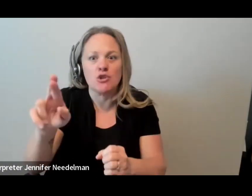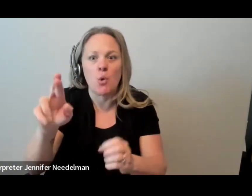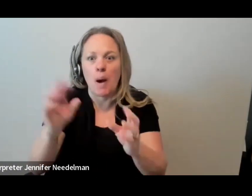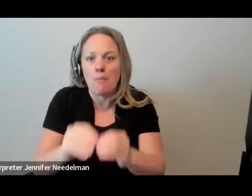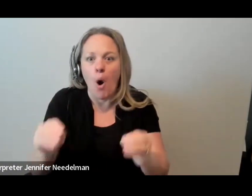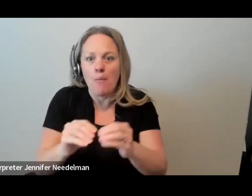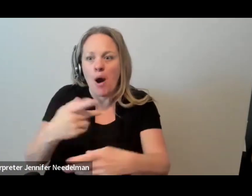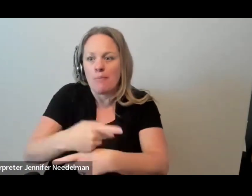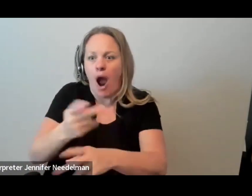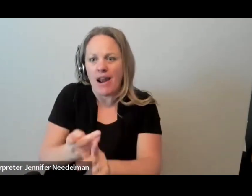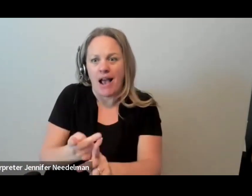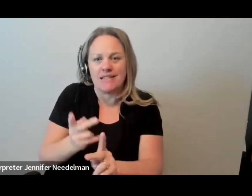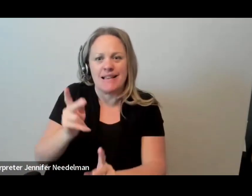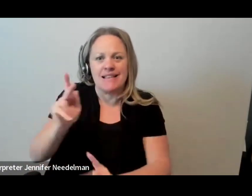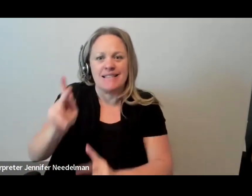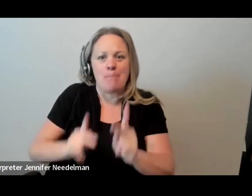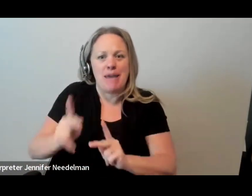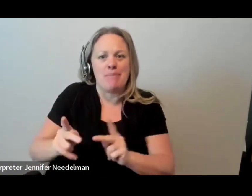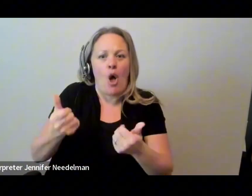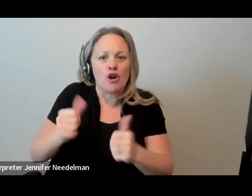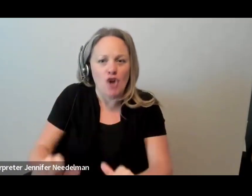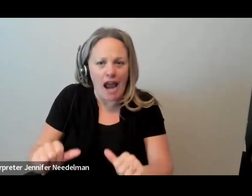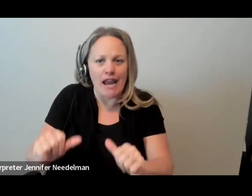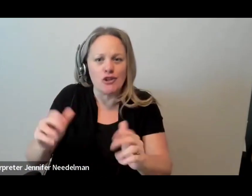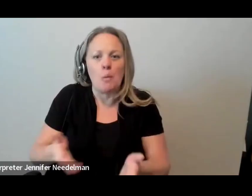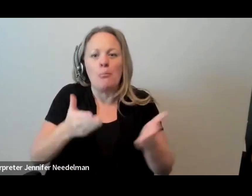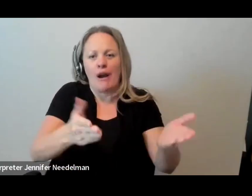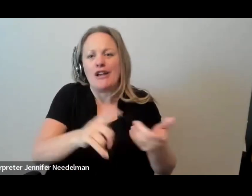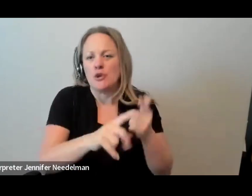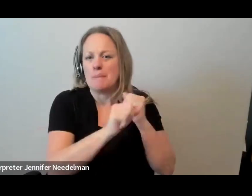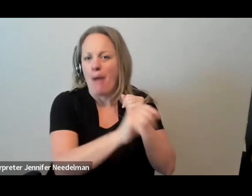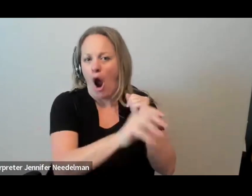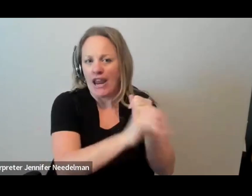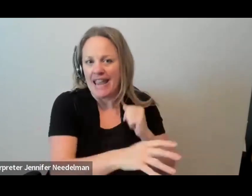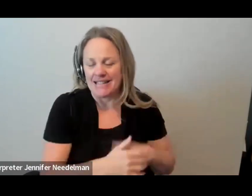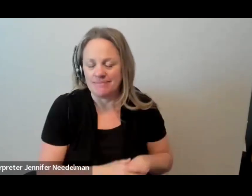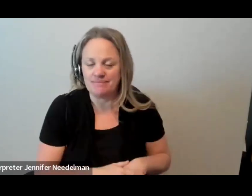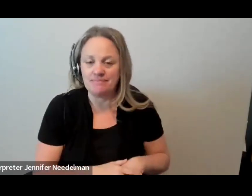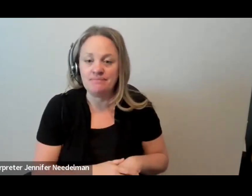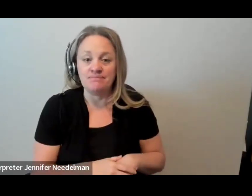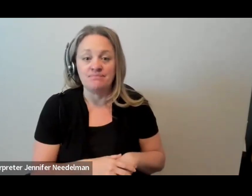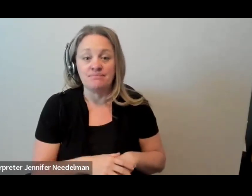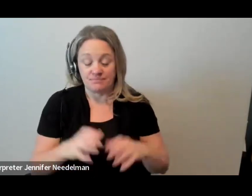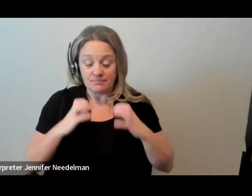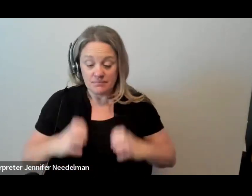that people are trying to bring to market. But as the, the customer with a disability,